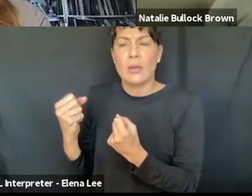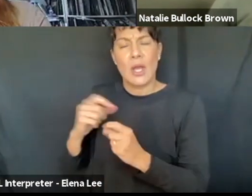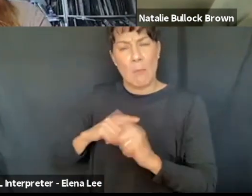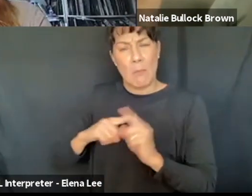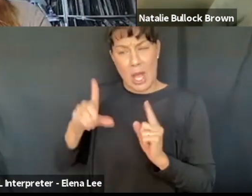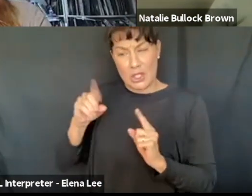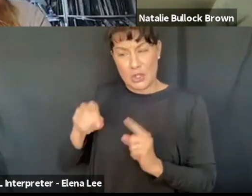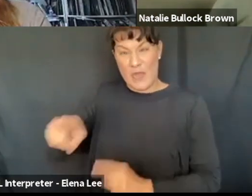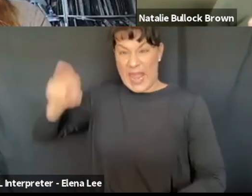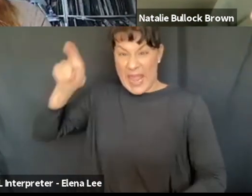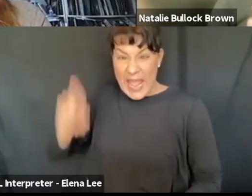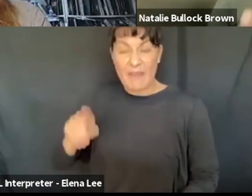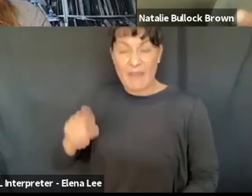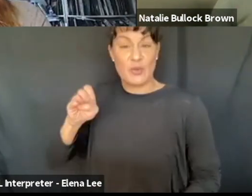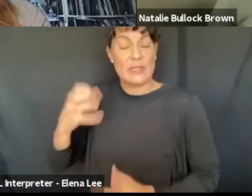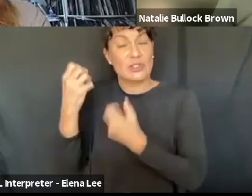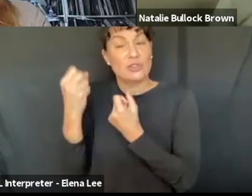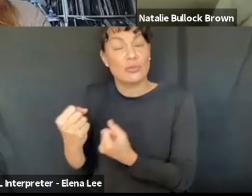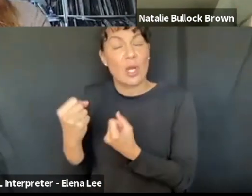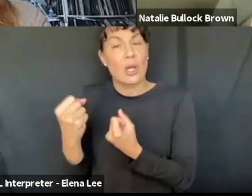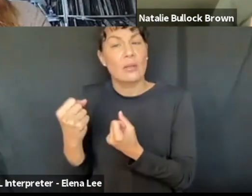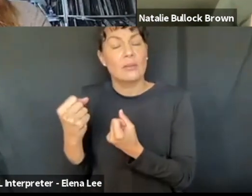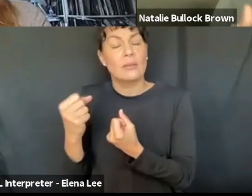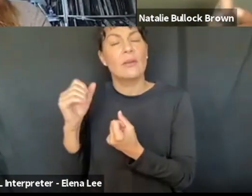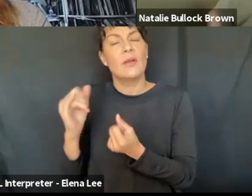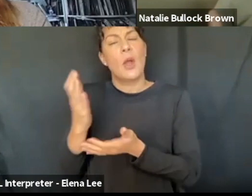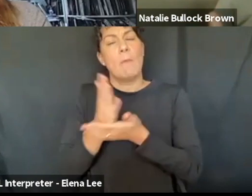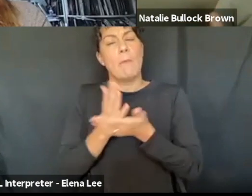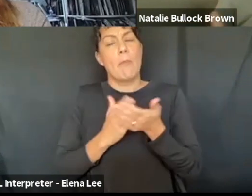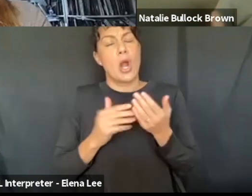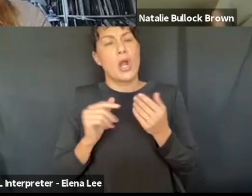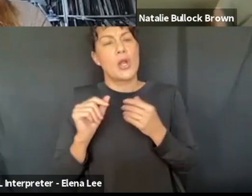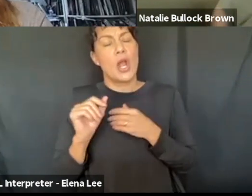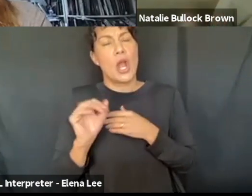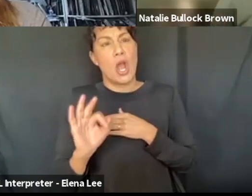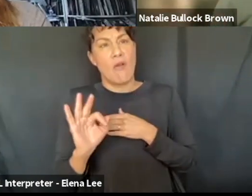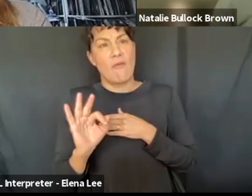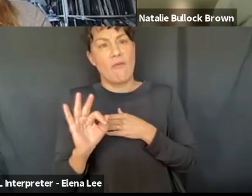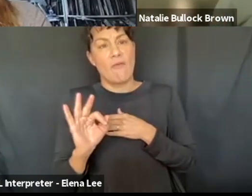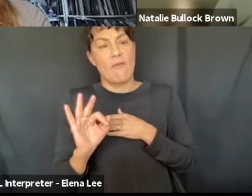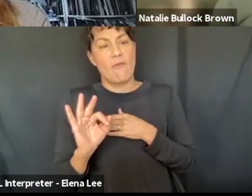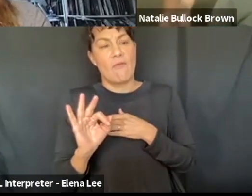And a part of the work that I think that the Working Group is trying to lift up